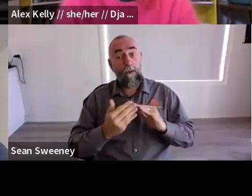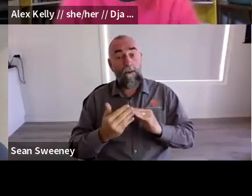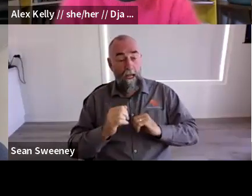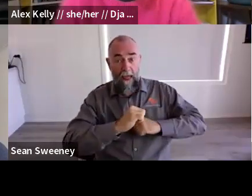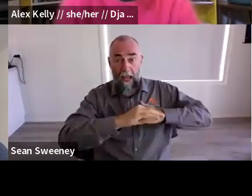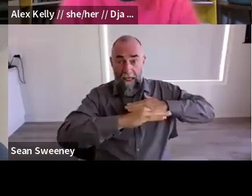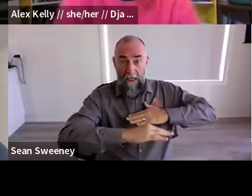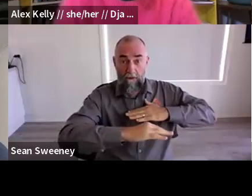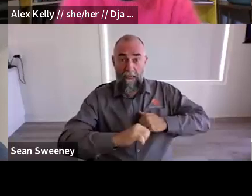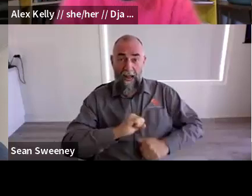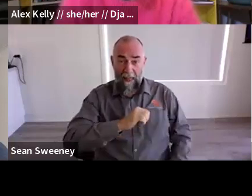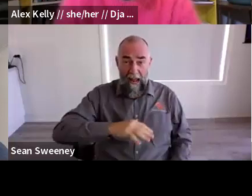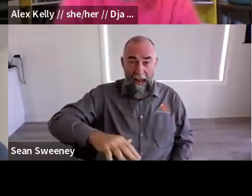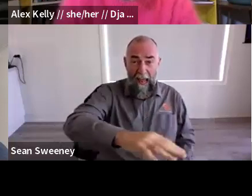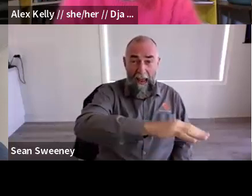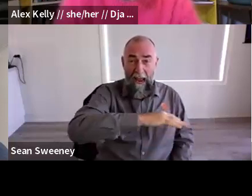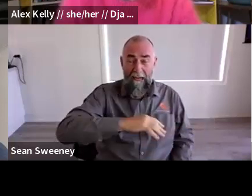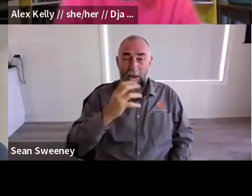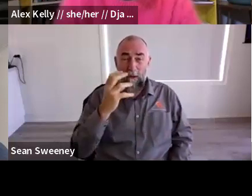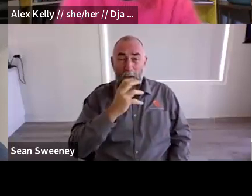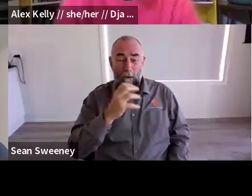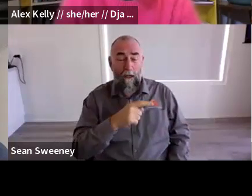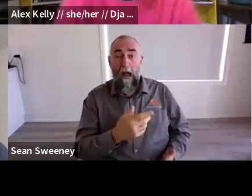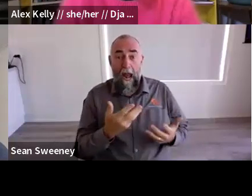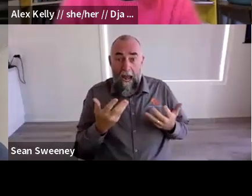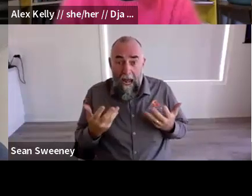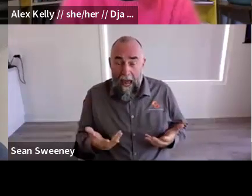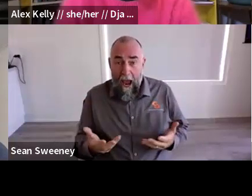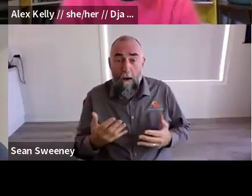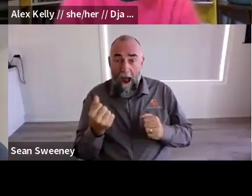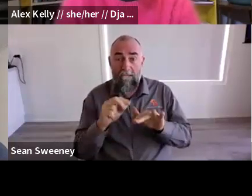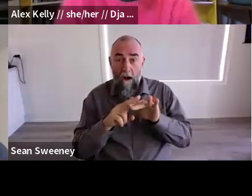by these companies, you know, this is particularly devastating for First